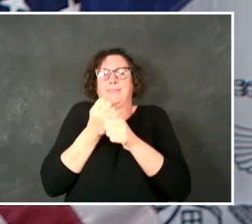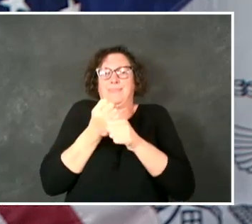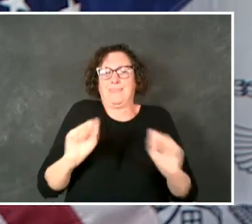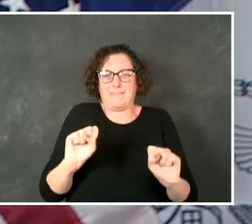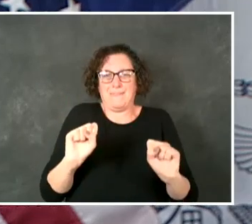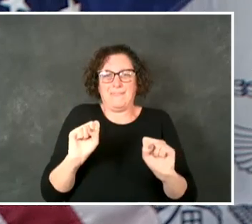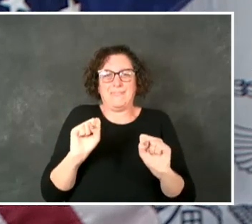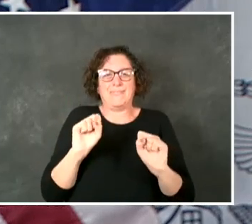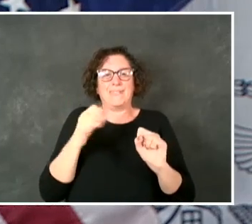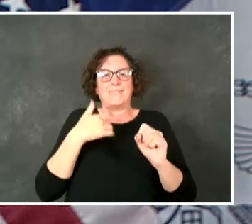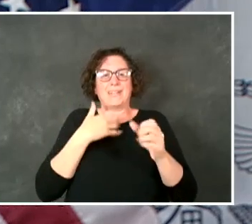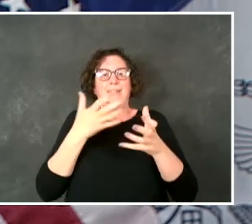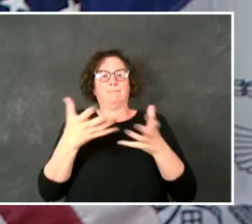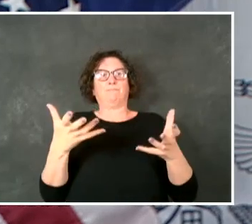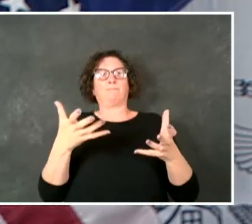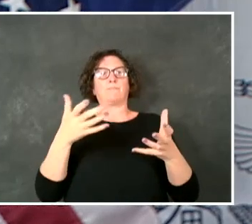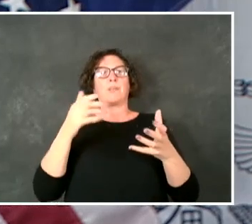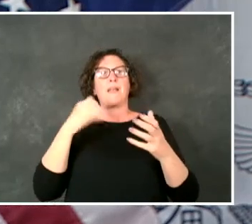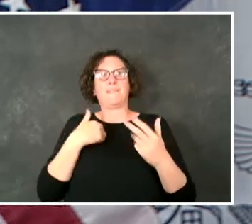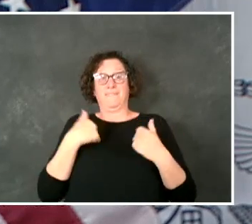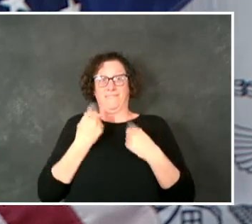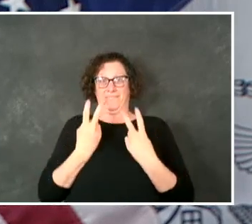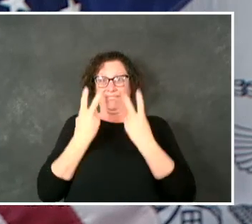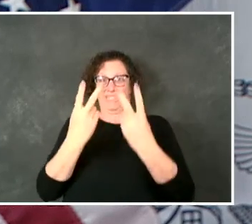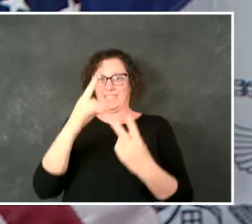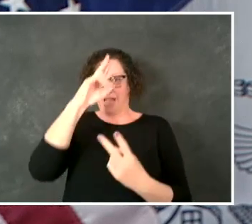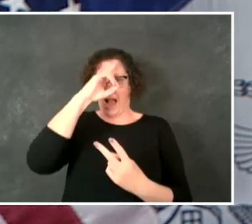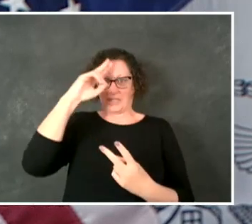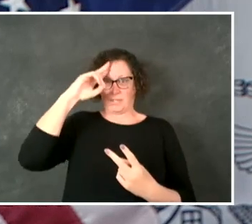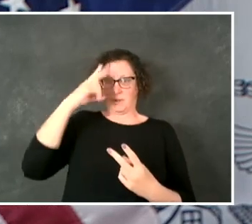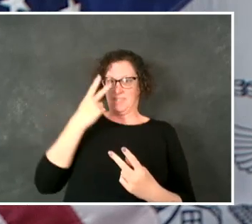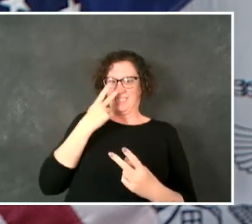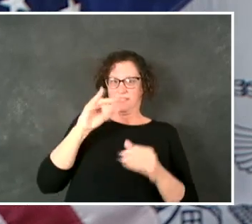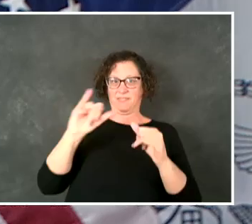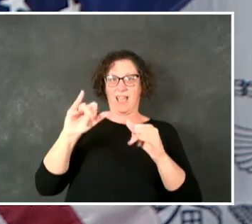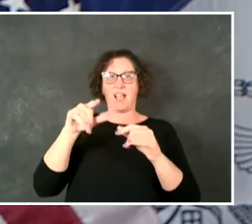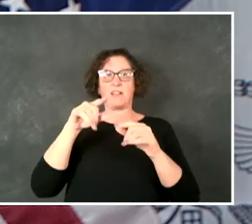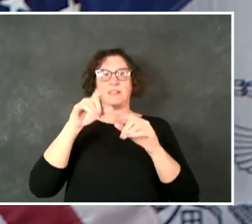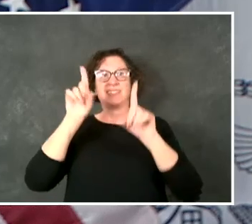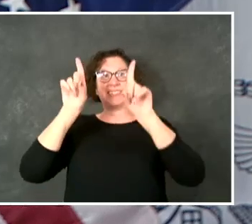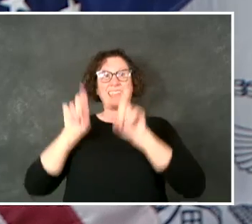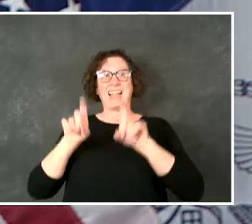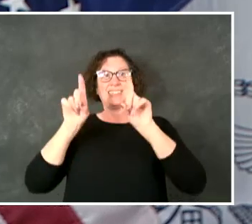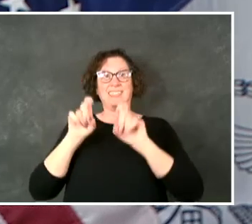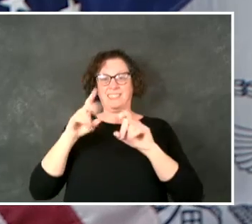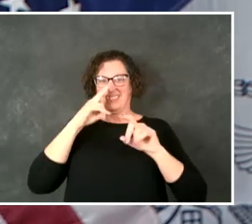BEGIN OVERLY GRAPHIC.